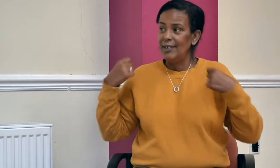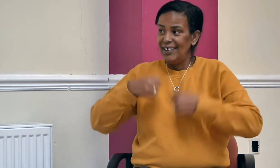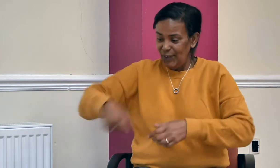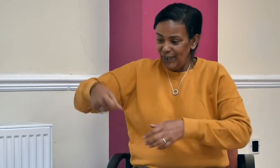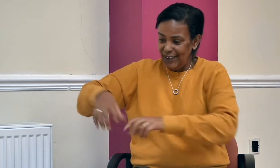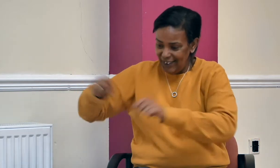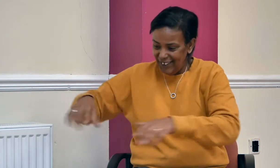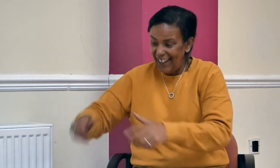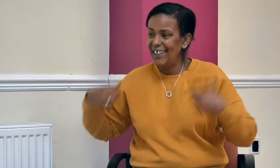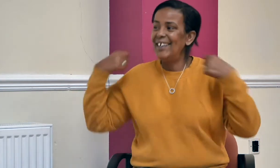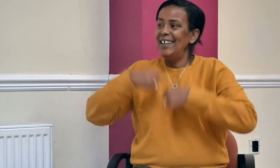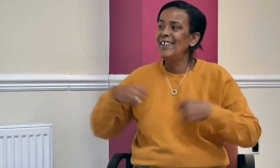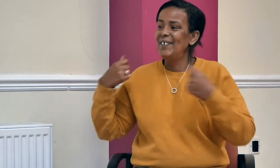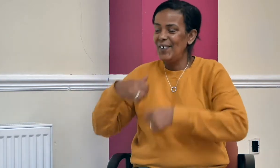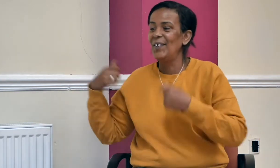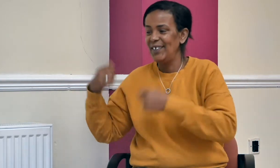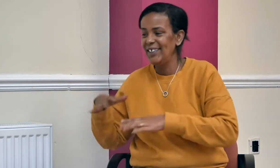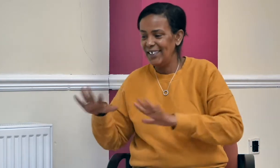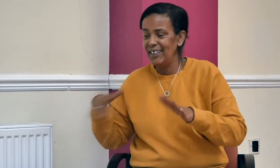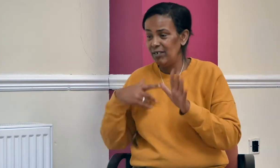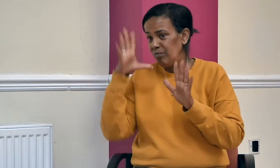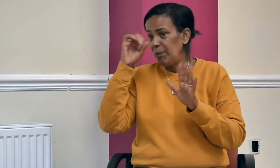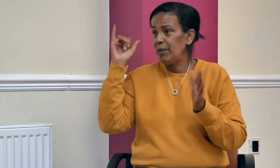When we arrived, we immediately got our coats out of the suitcase!